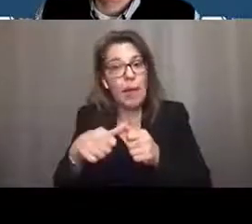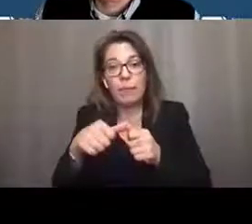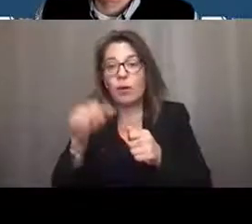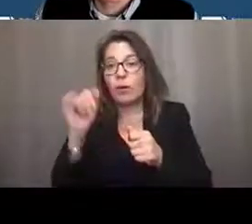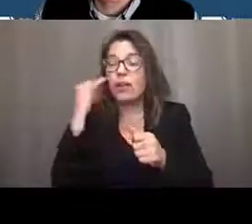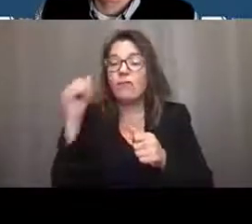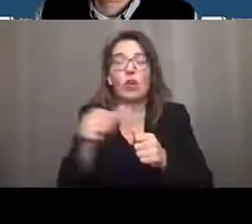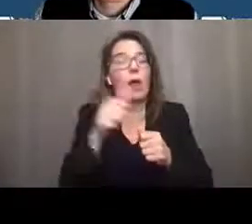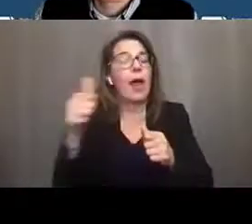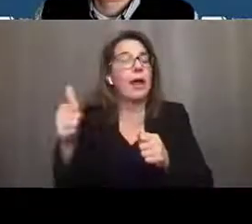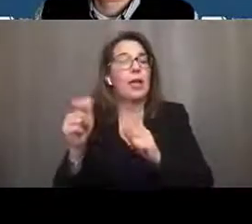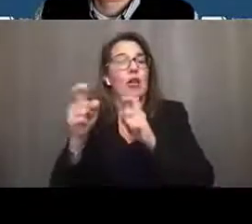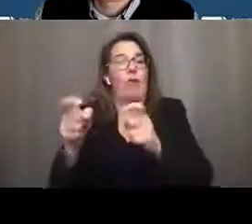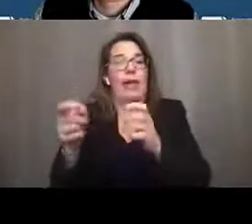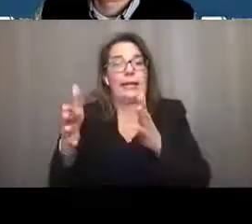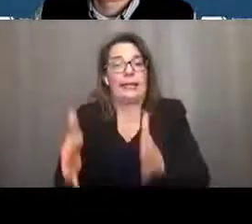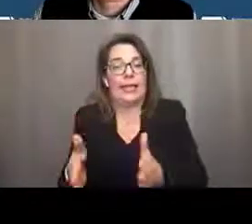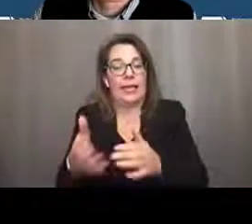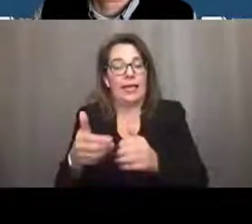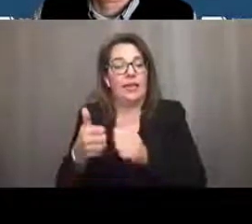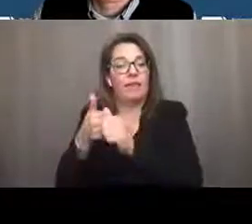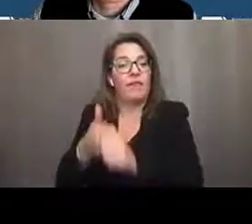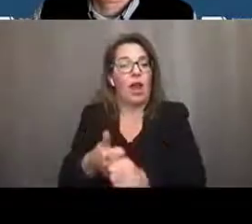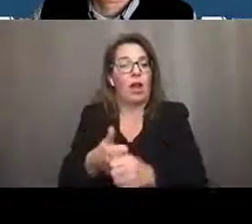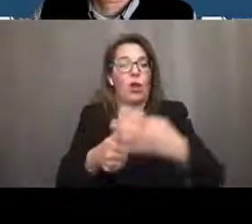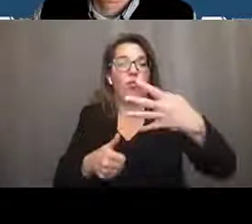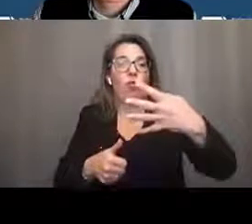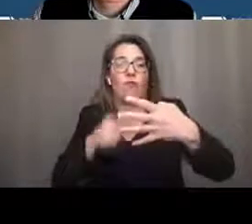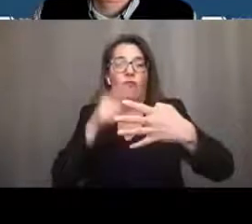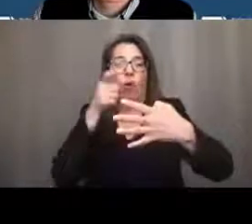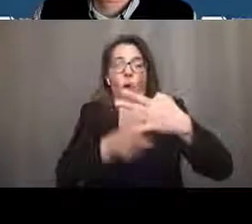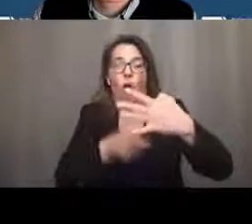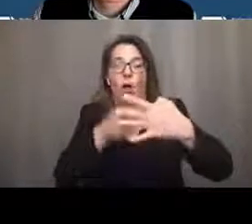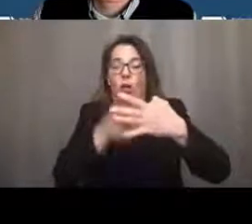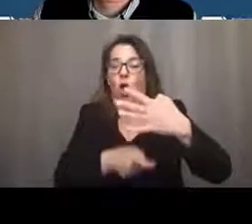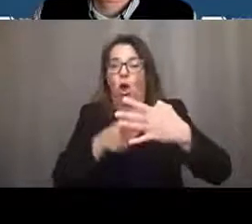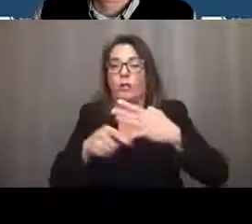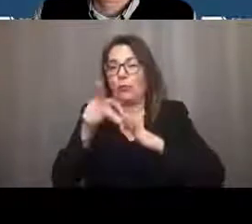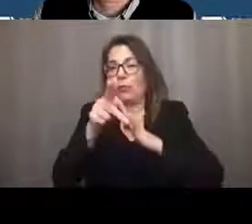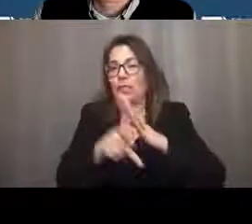is that we have to follow the four cost principles.